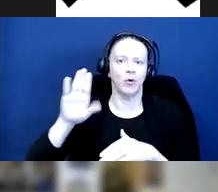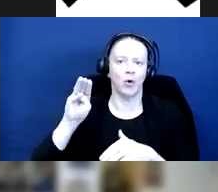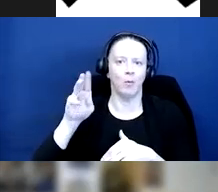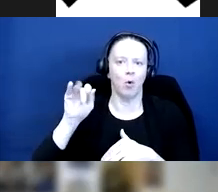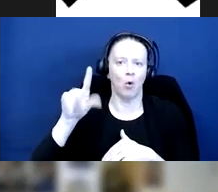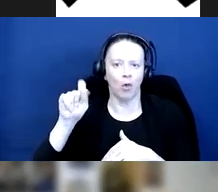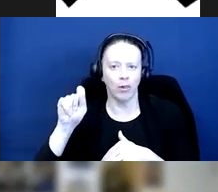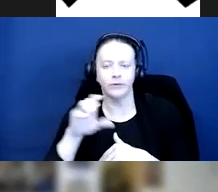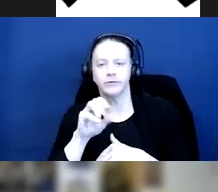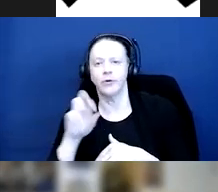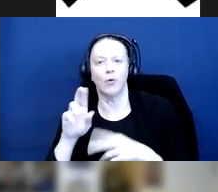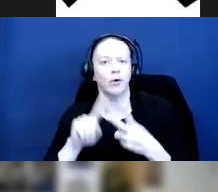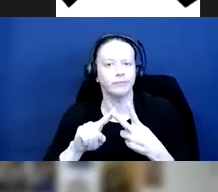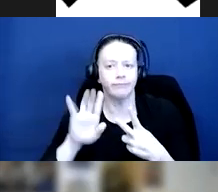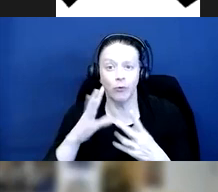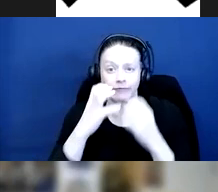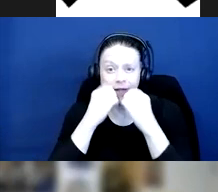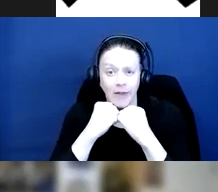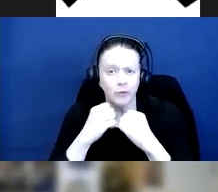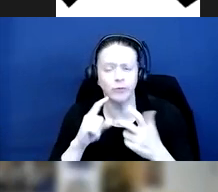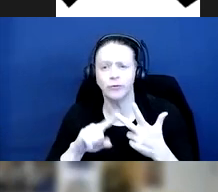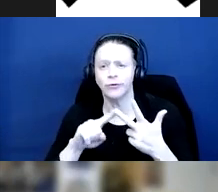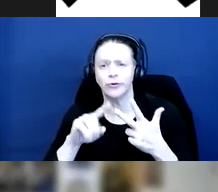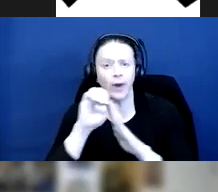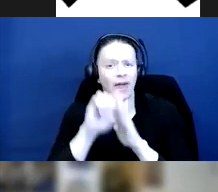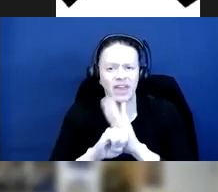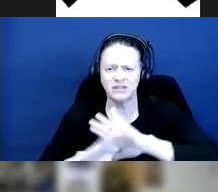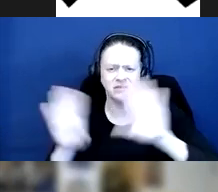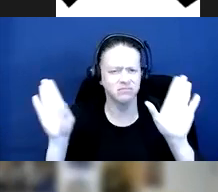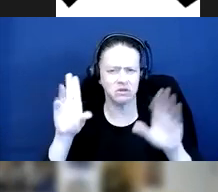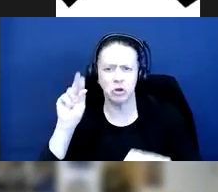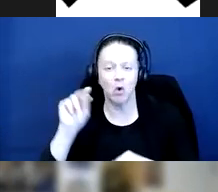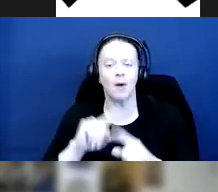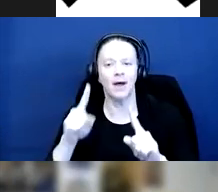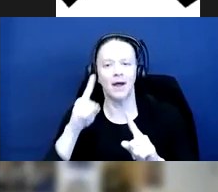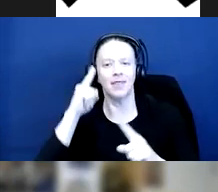it does mean thinking about your strategy for the long haul.